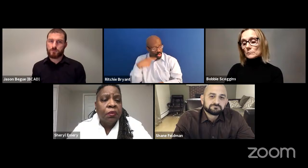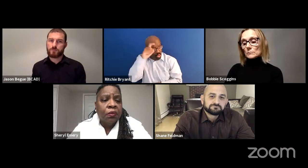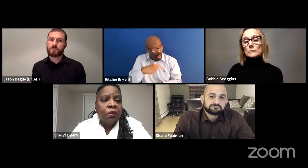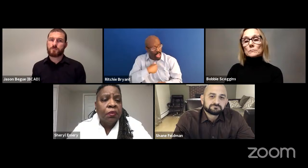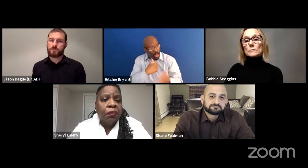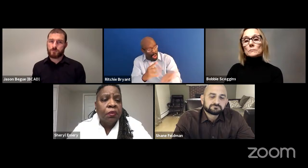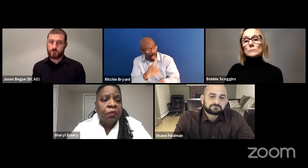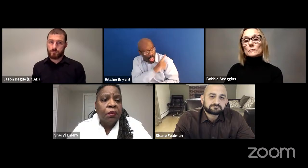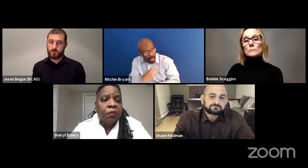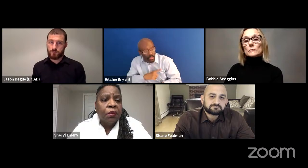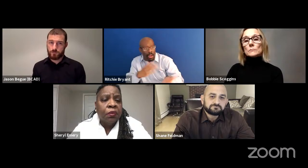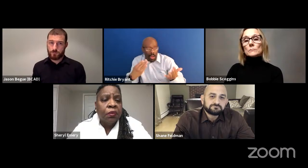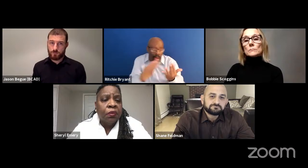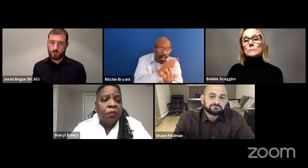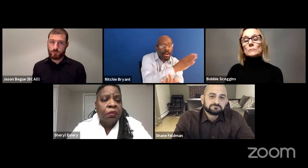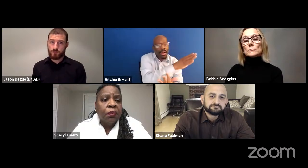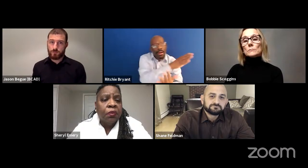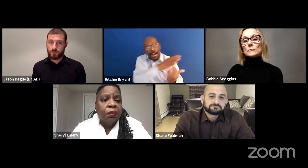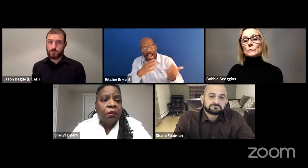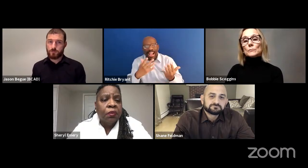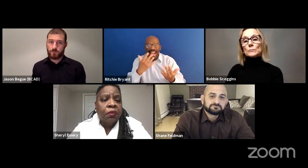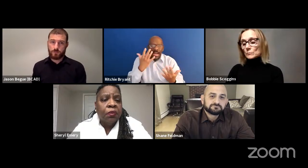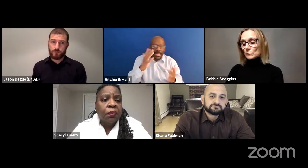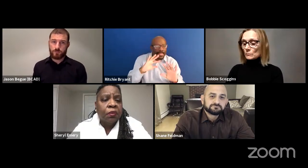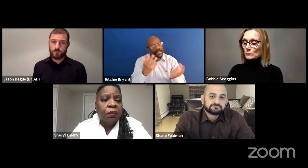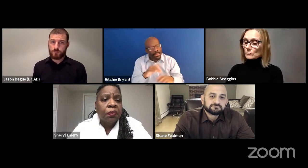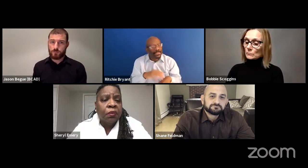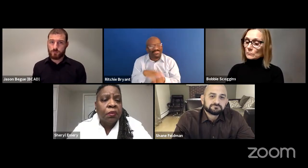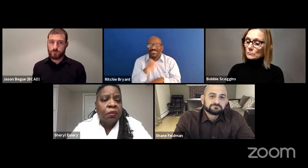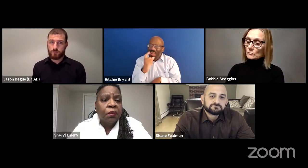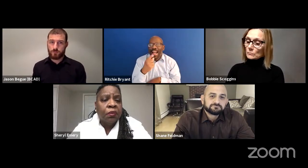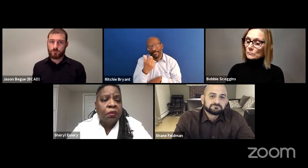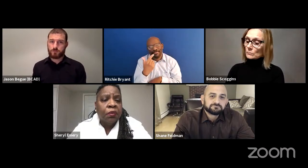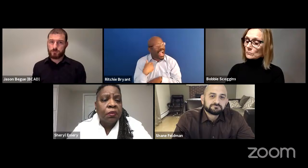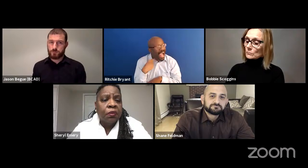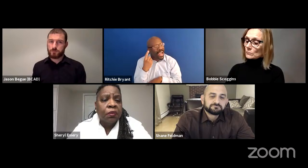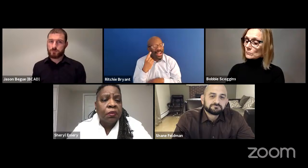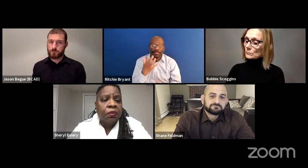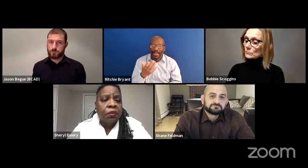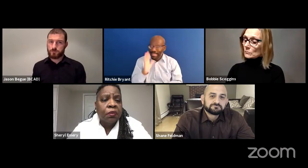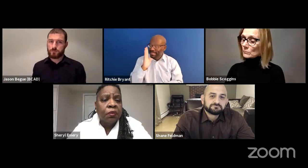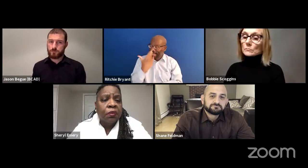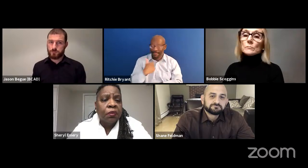the field changes, and if you go through the legislative process, that takes time to make